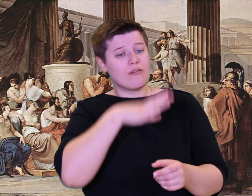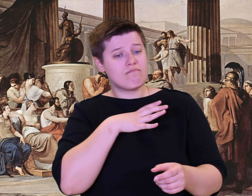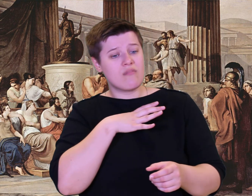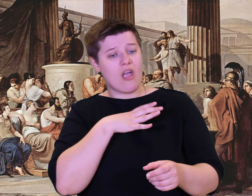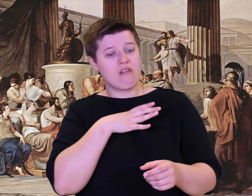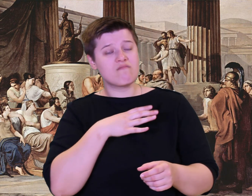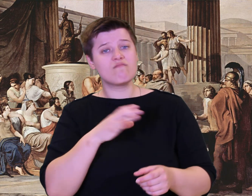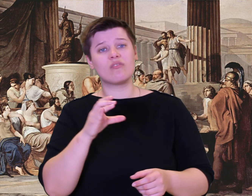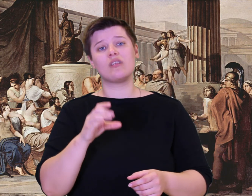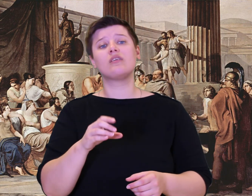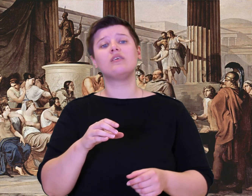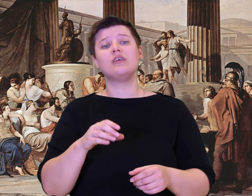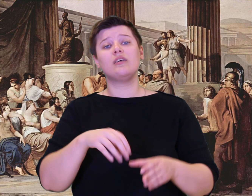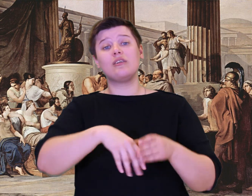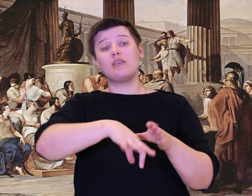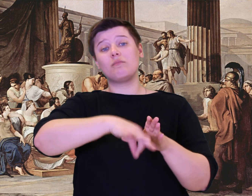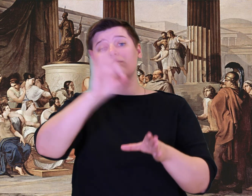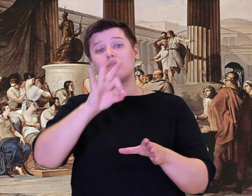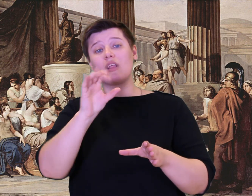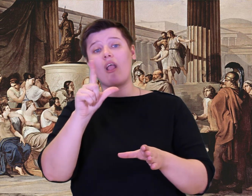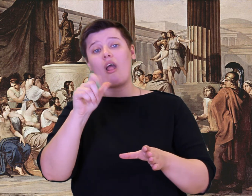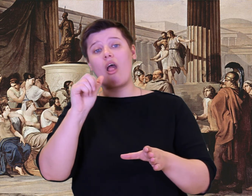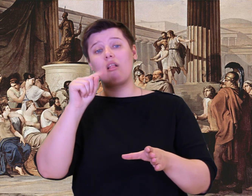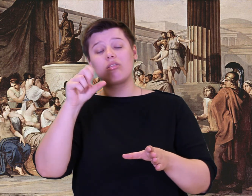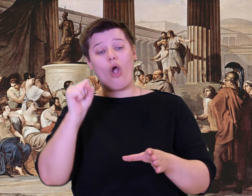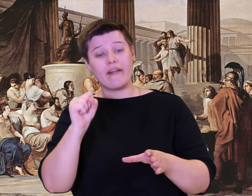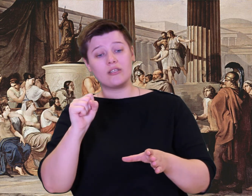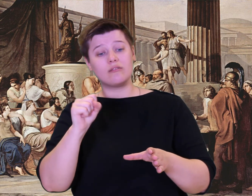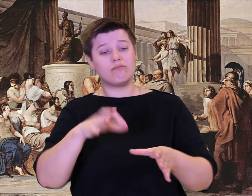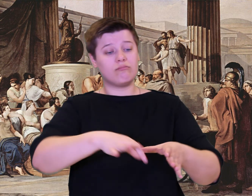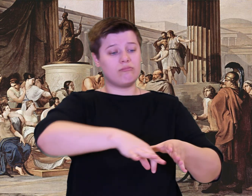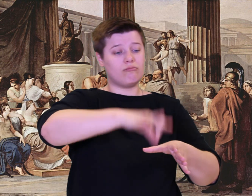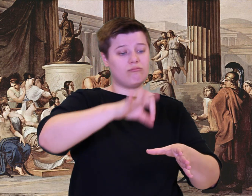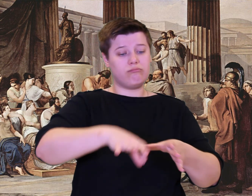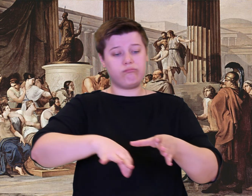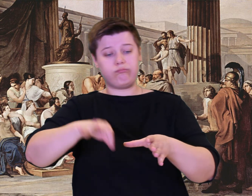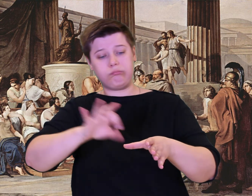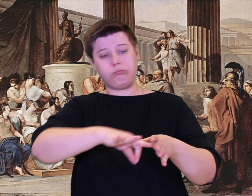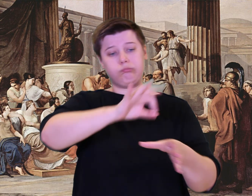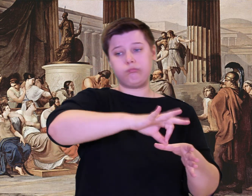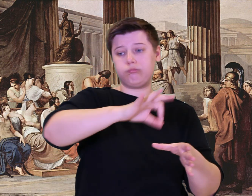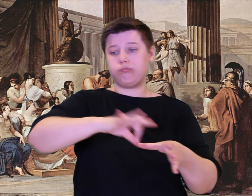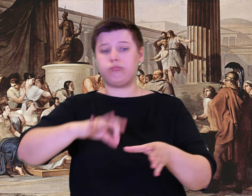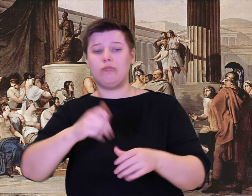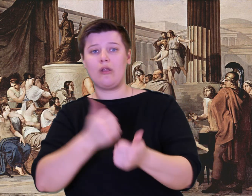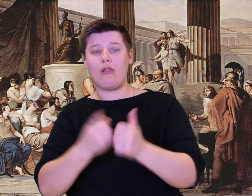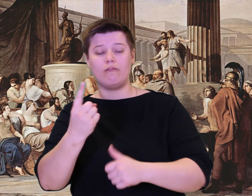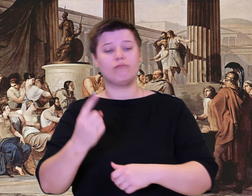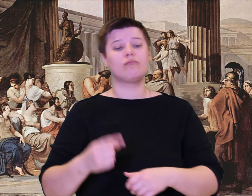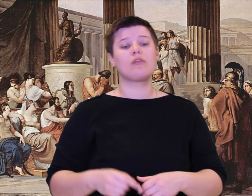The cave was full of dung; I hid the club beneath a pile.